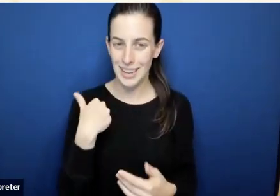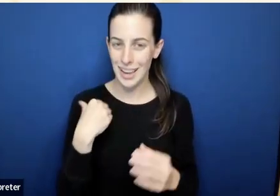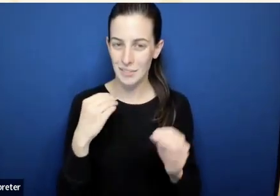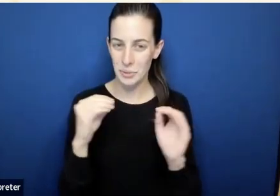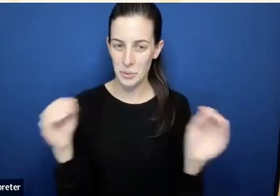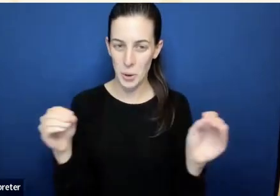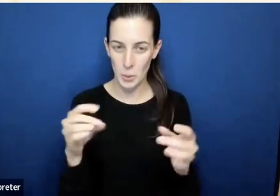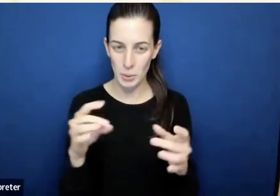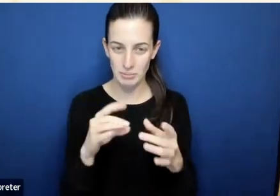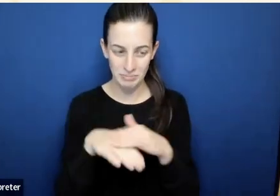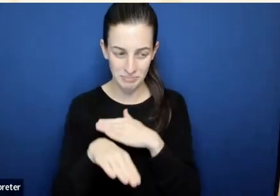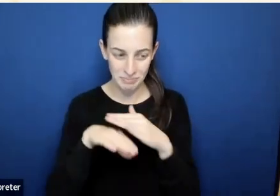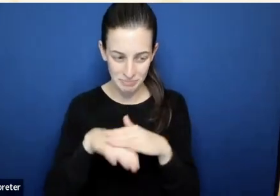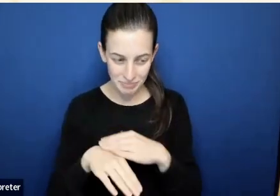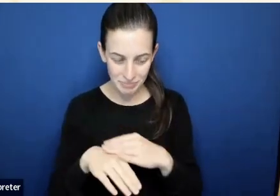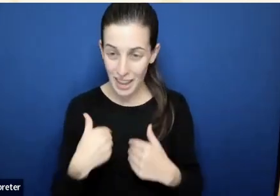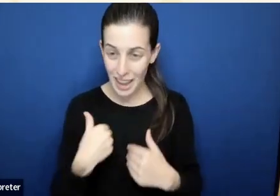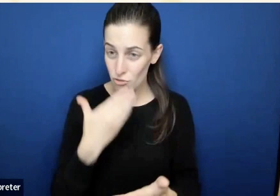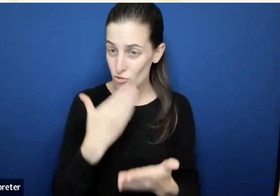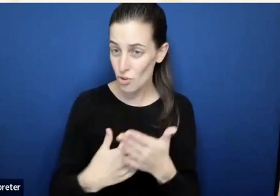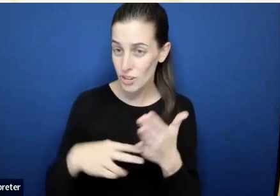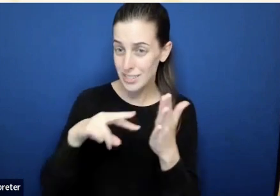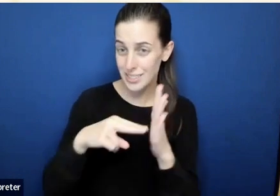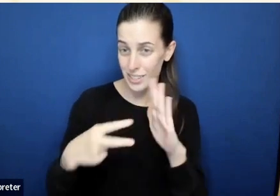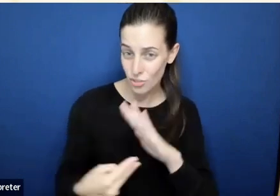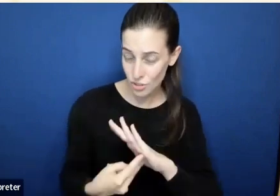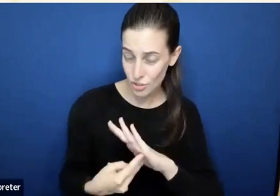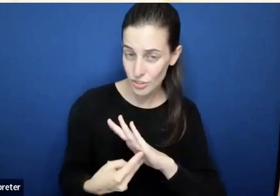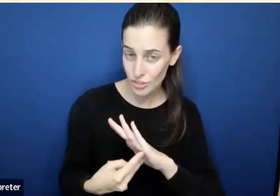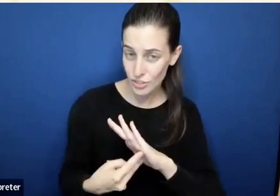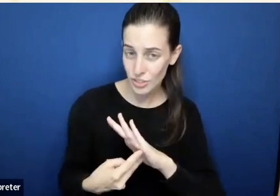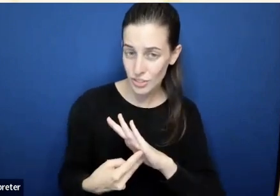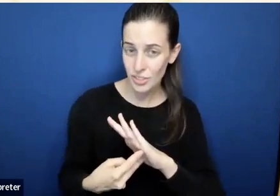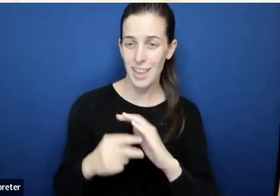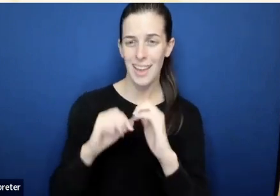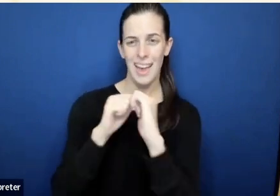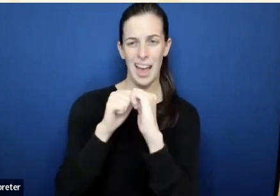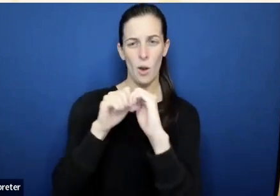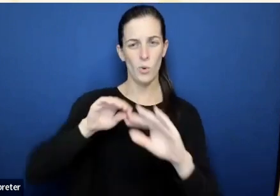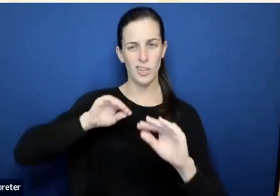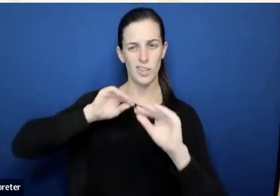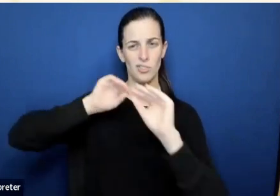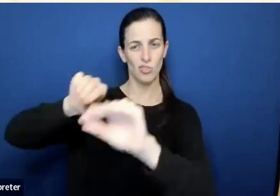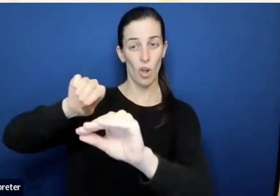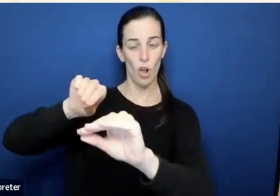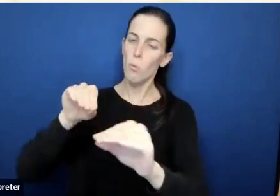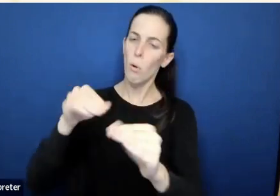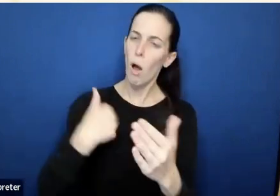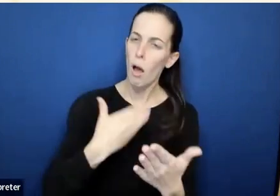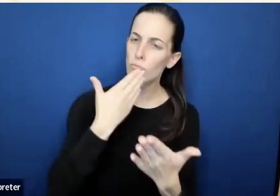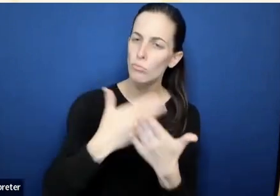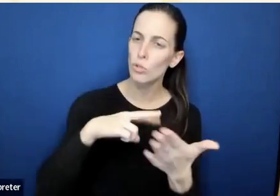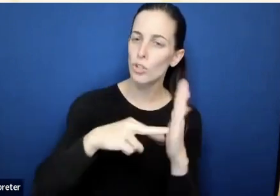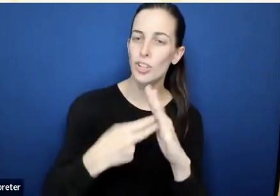The architect had good intentions while he installed it, but without following the proper guidelines